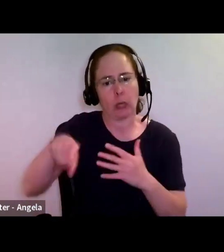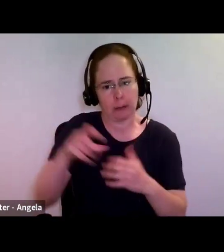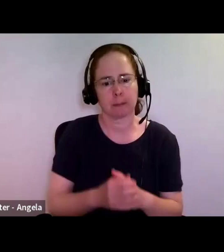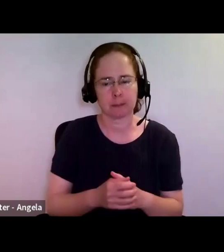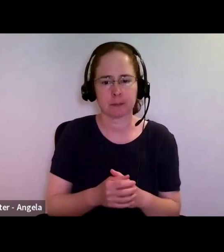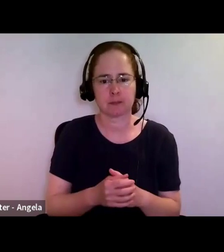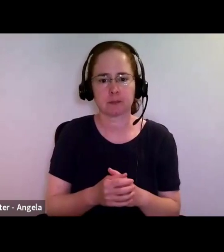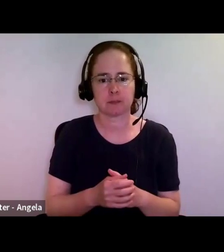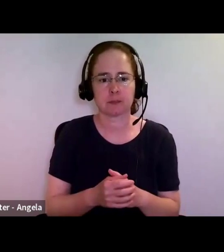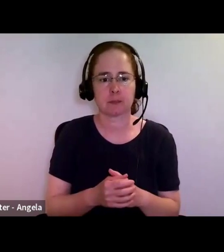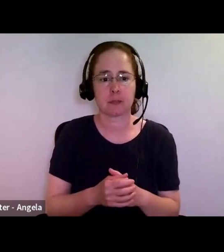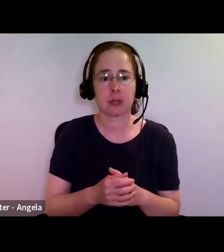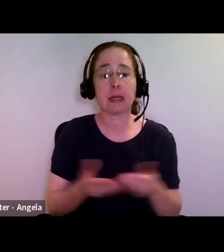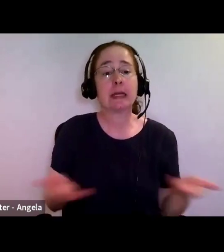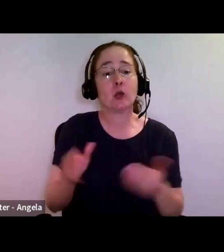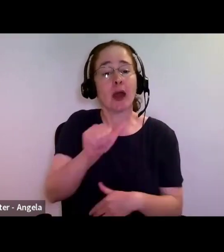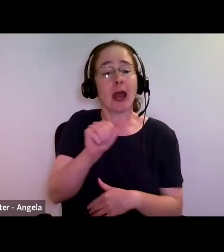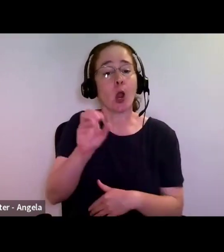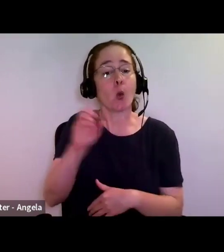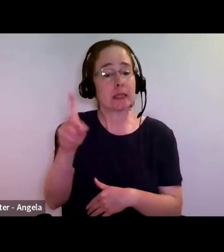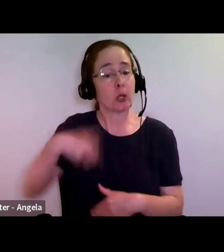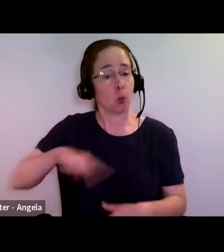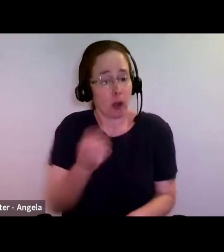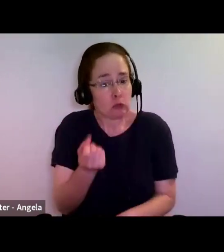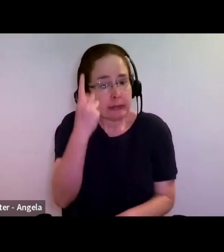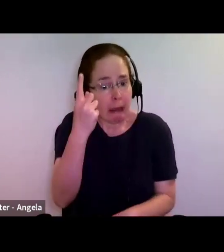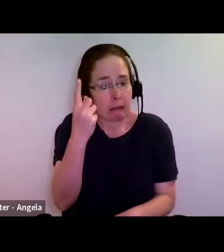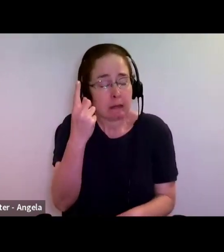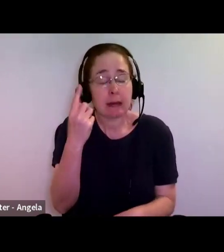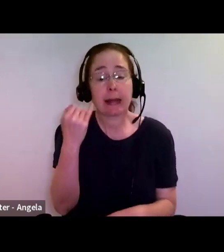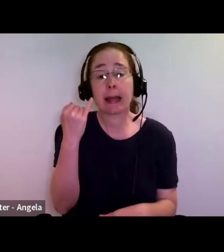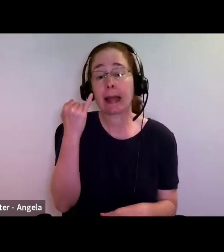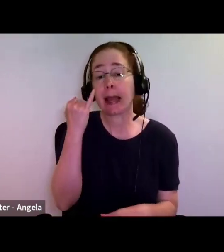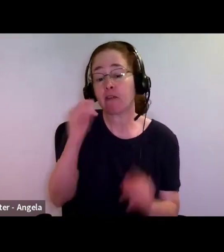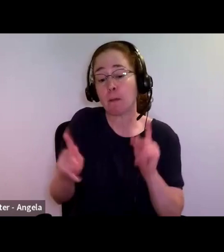So we at AOD understand that for people to be engaged in that